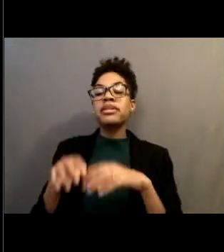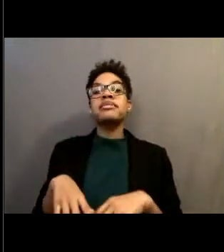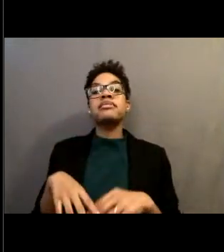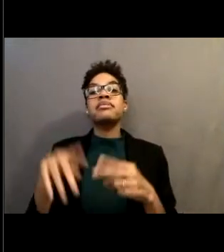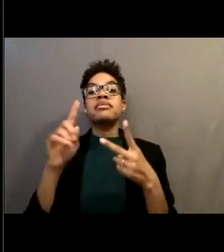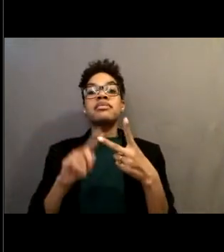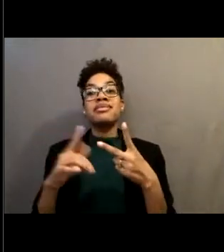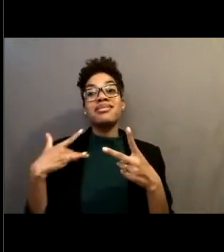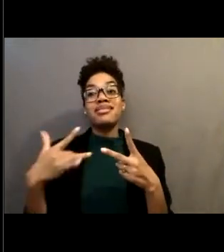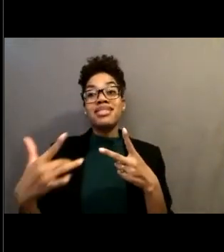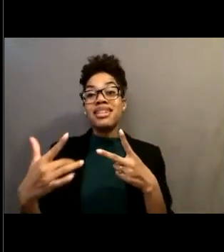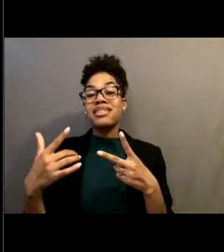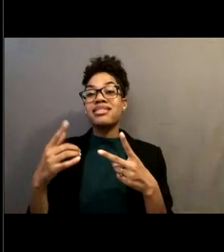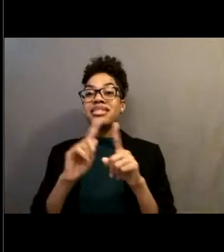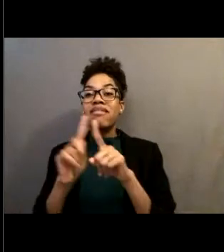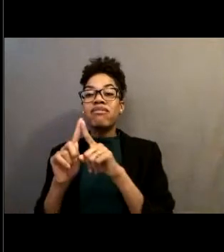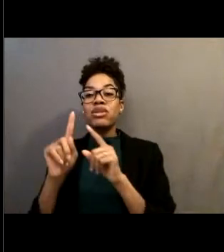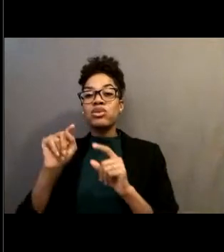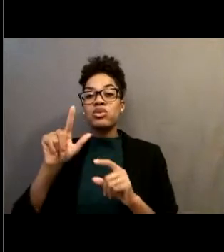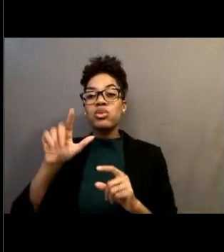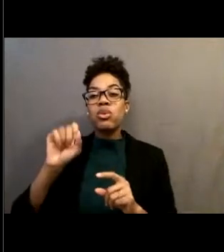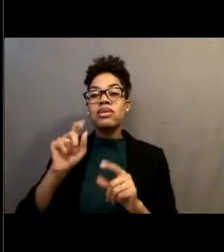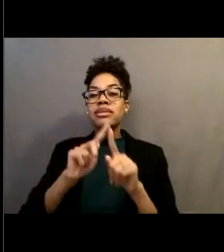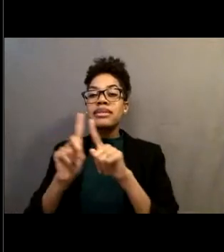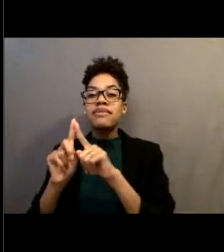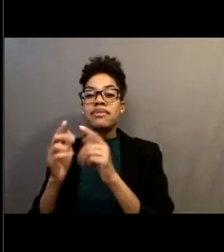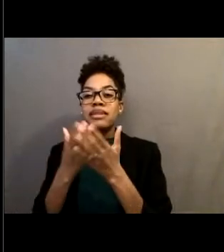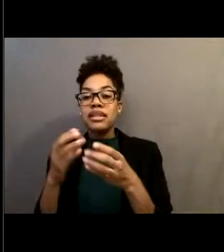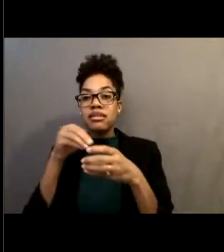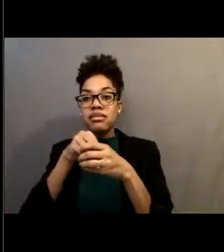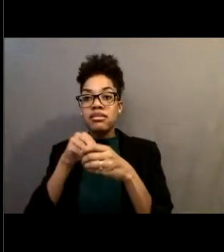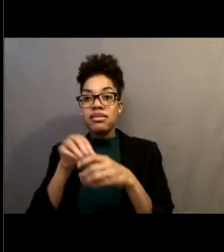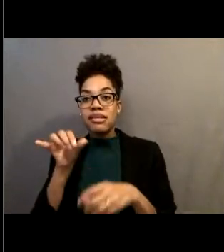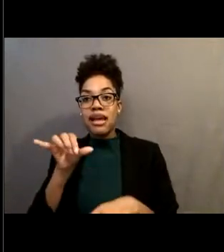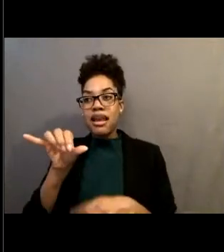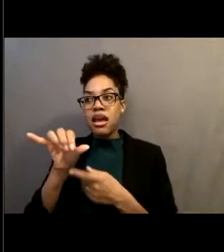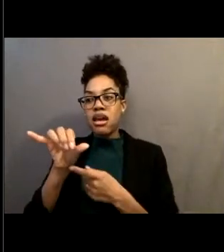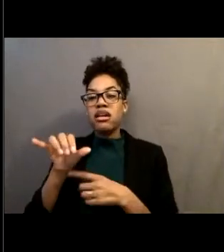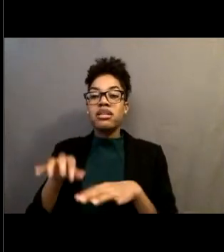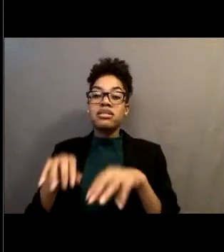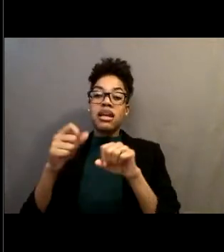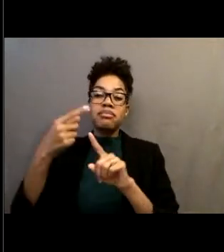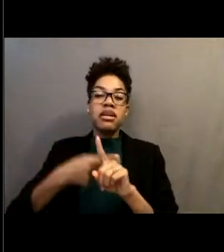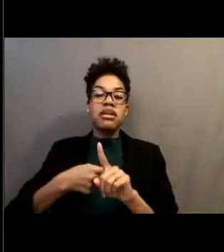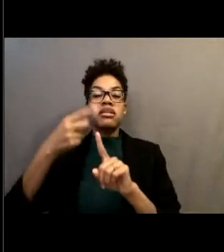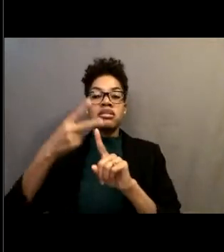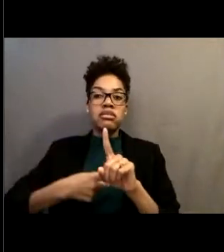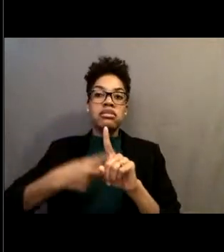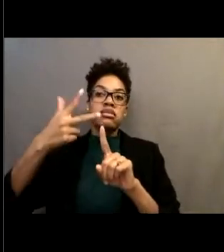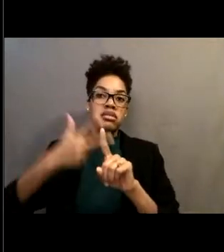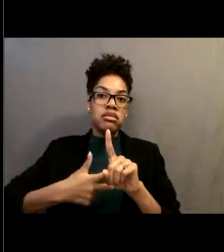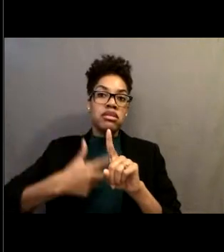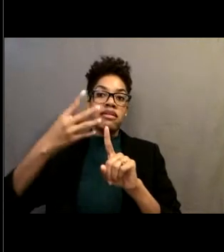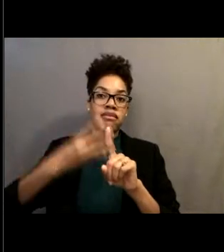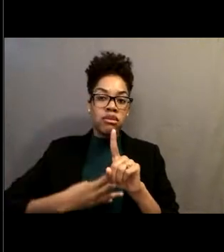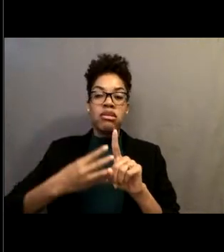of months to fully check out all the instruments on a satellite. And then it's a special date when we say, okay it's all everything's looking good,